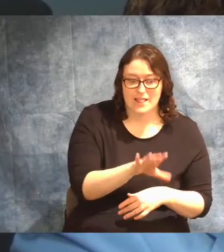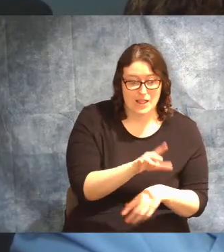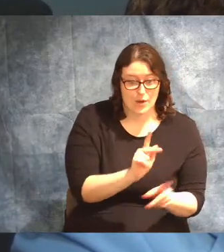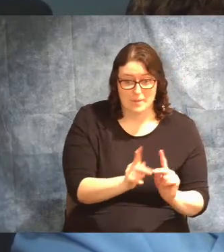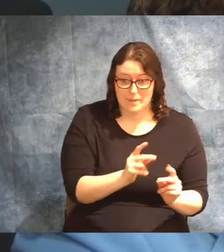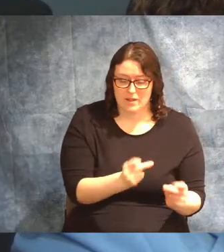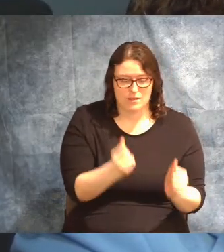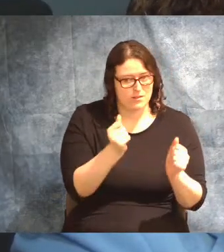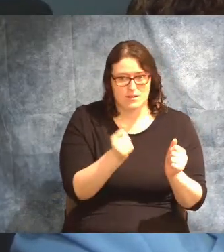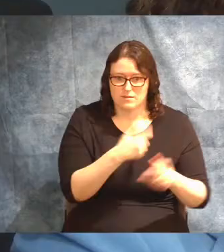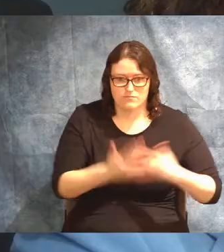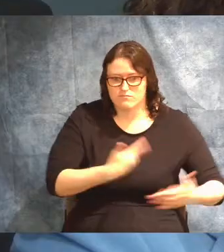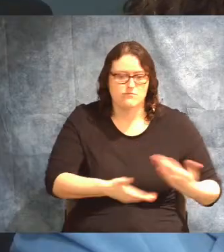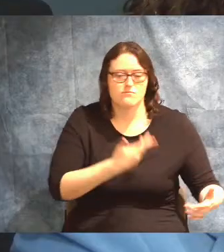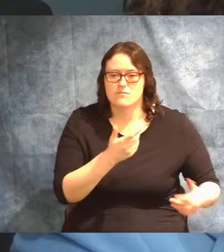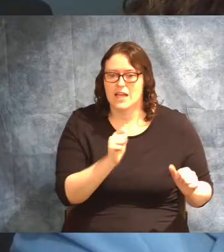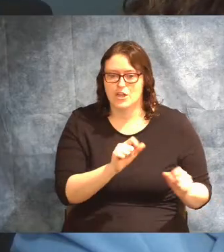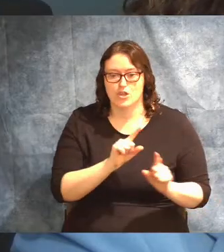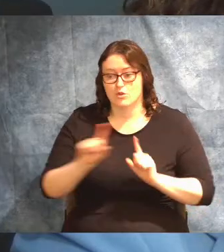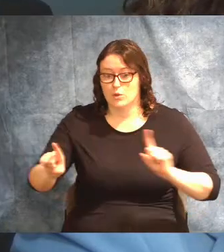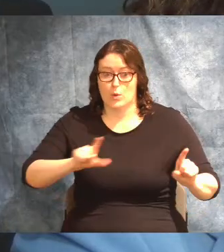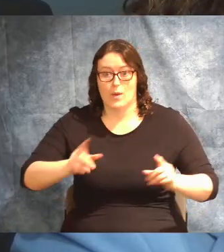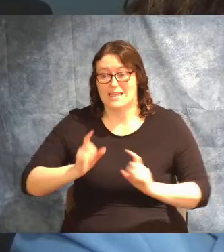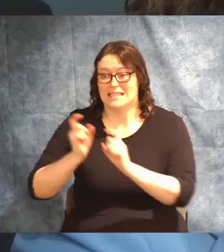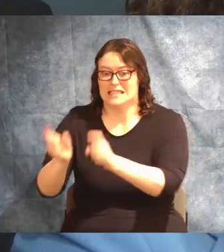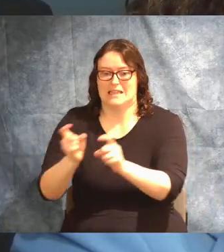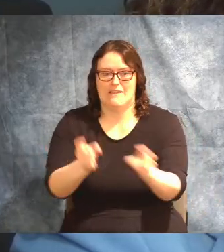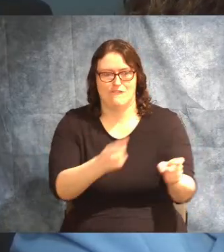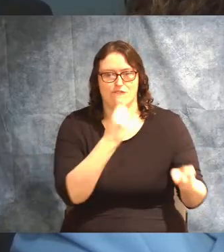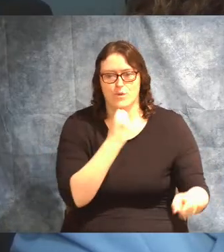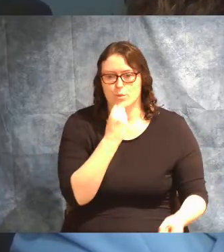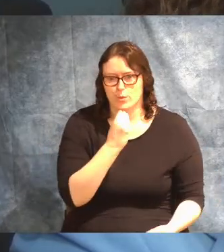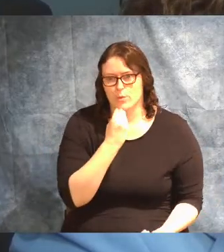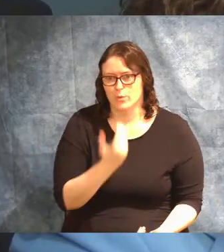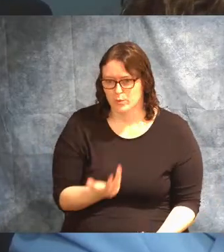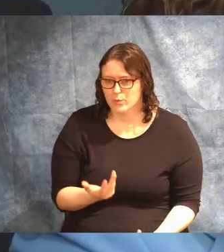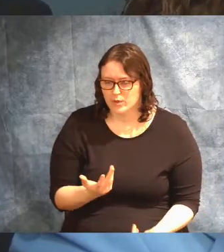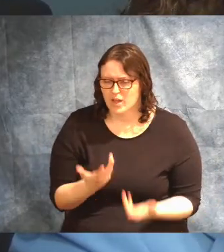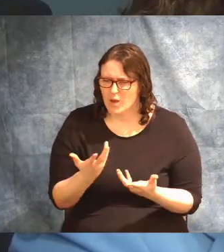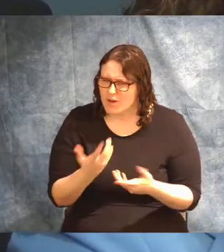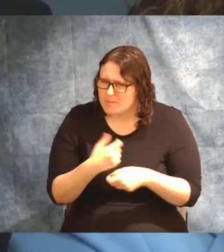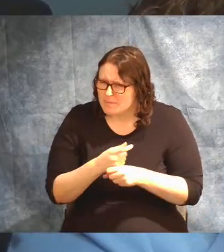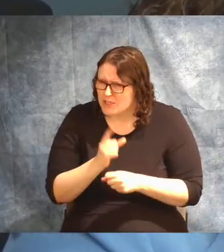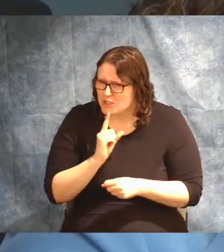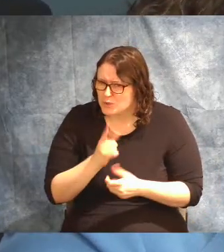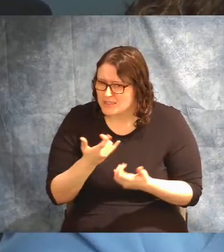action. we're able to hit the streets. I want to make sure that is that still the model? Is that